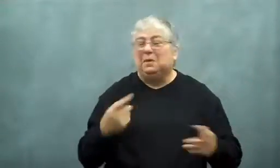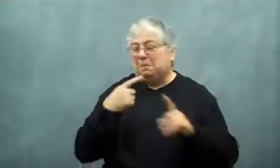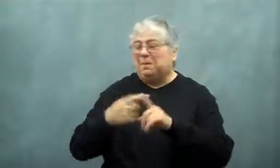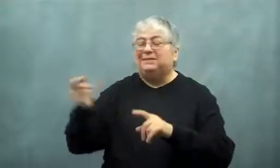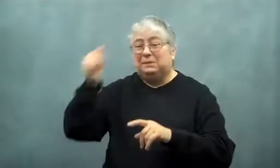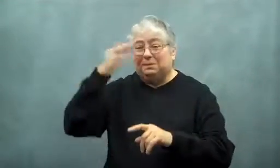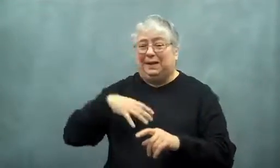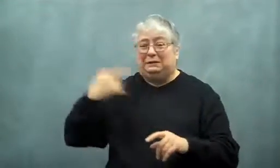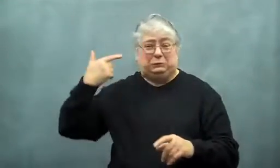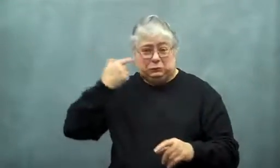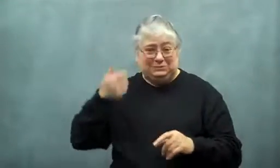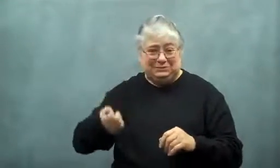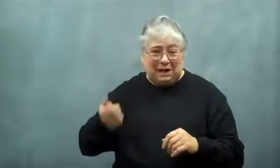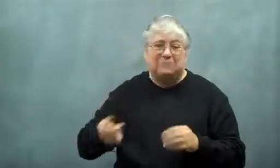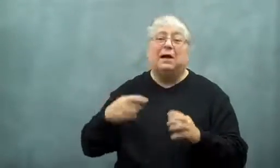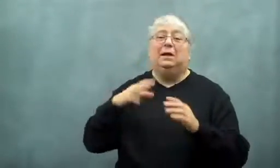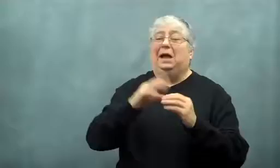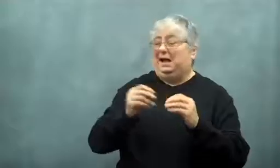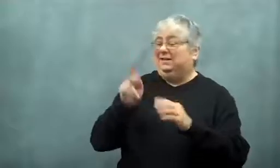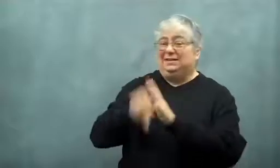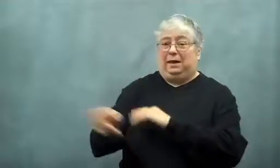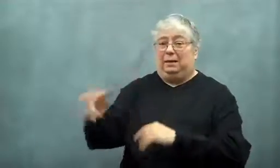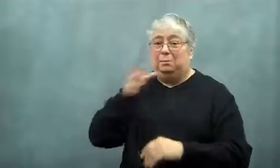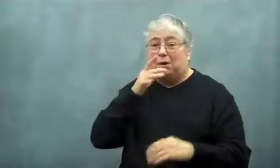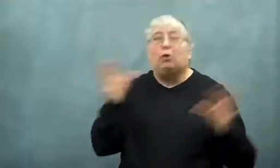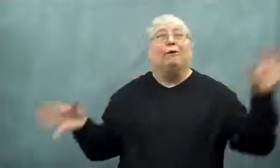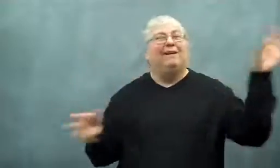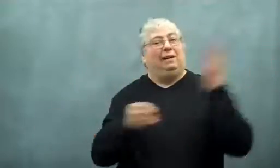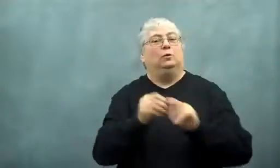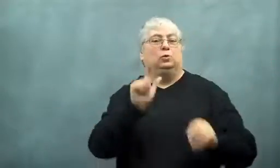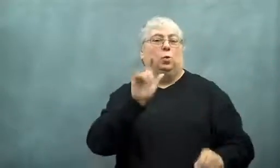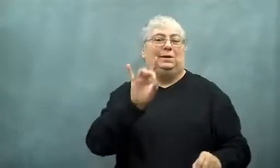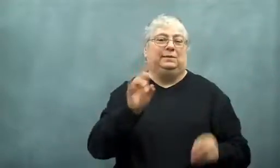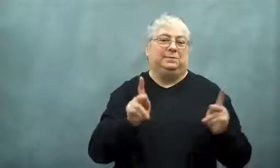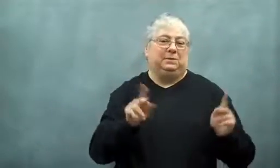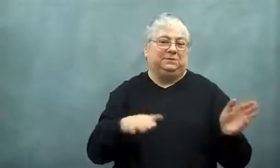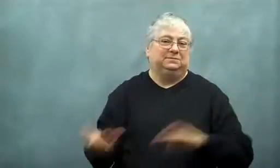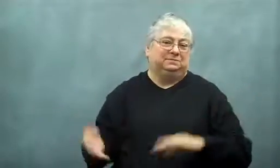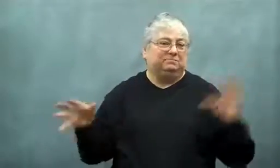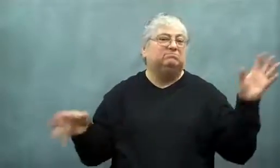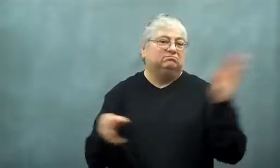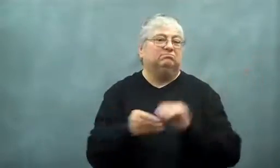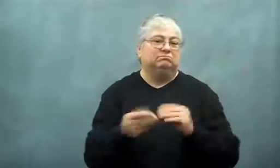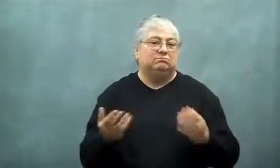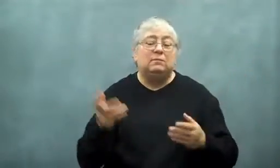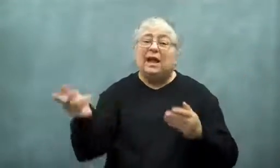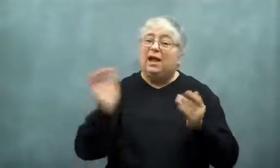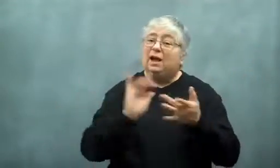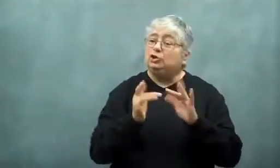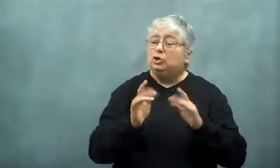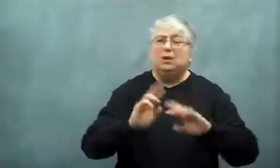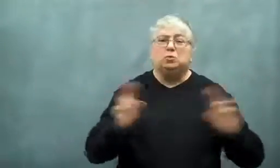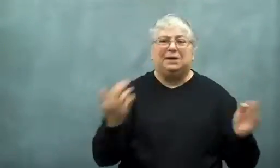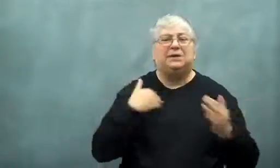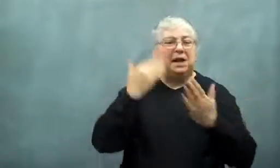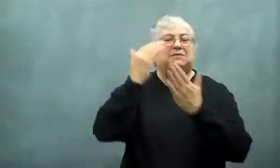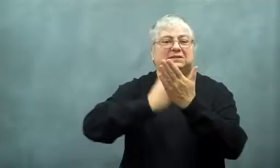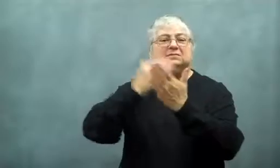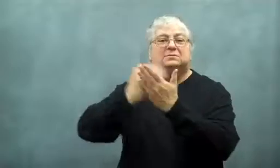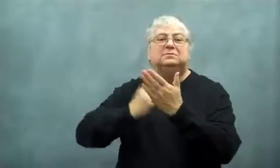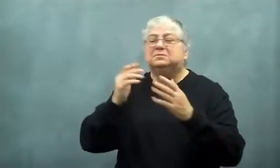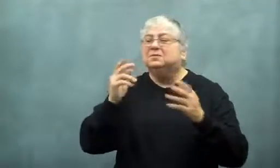Including Lanza, who shot himself, and his mother, the total was 28 dead.